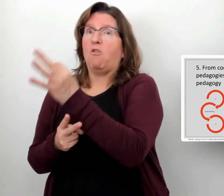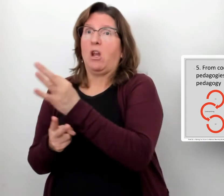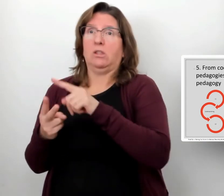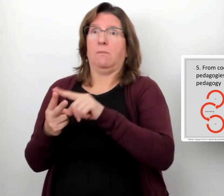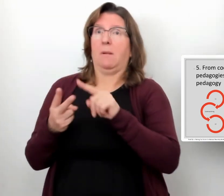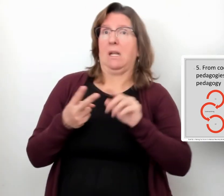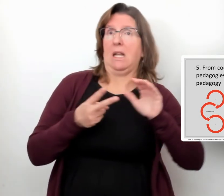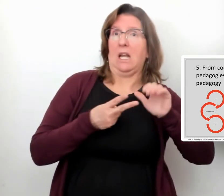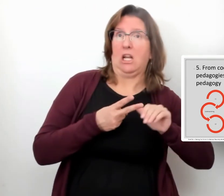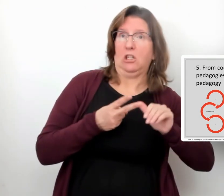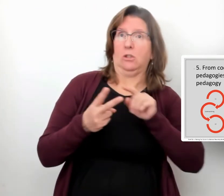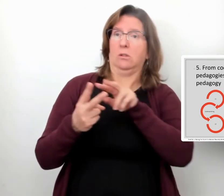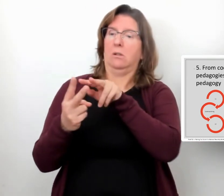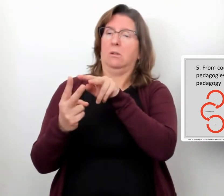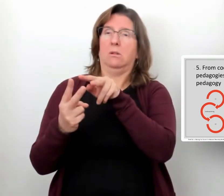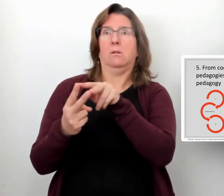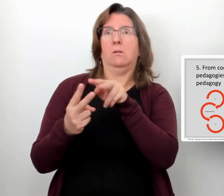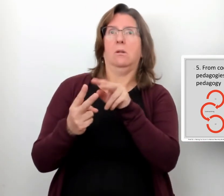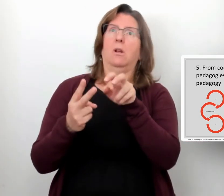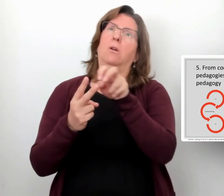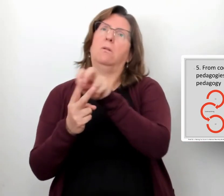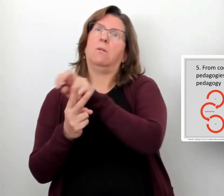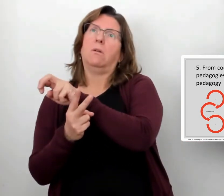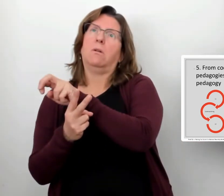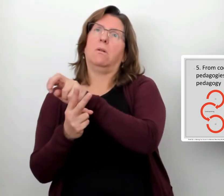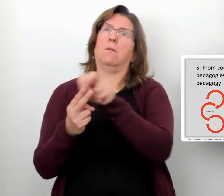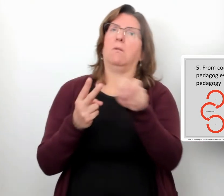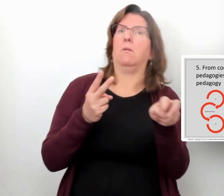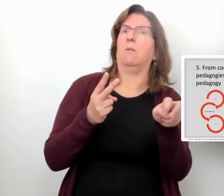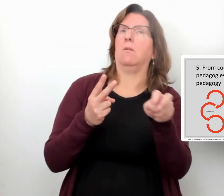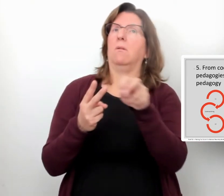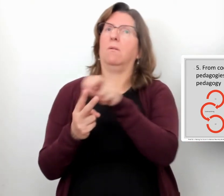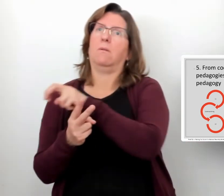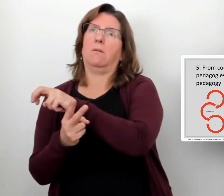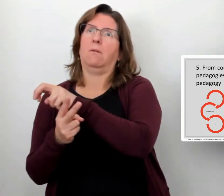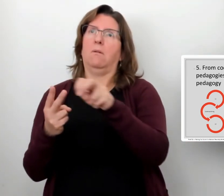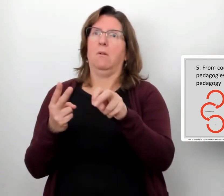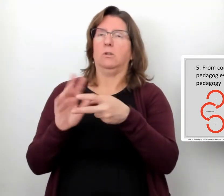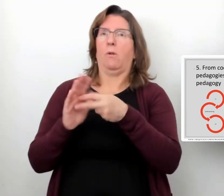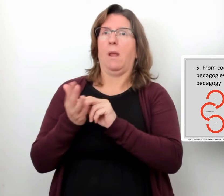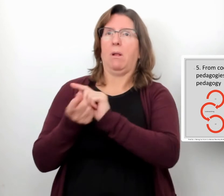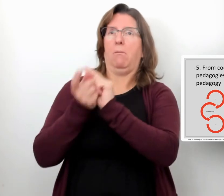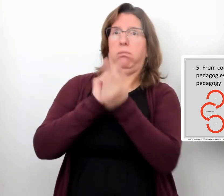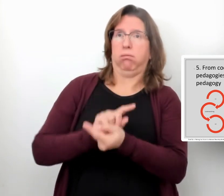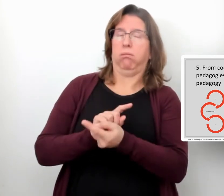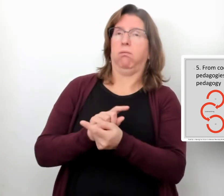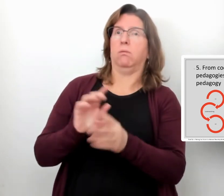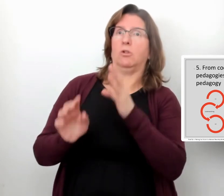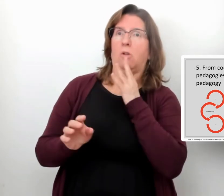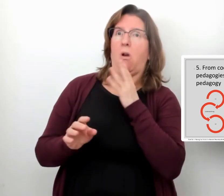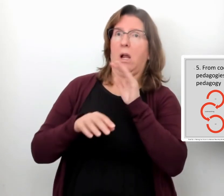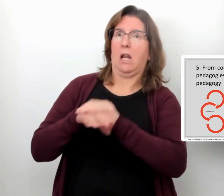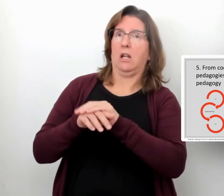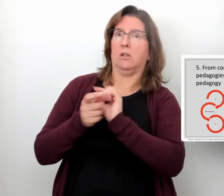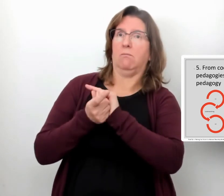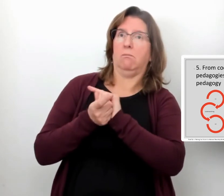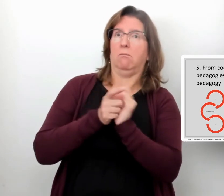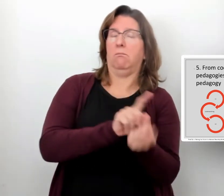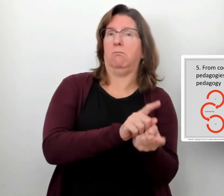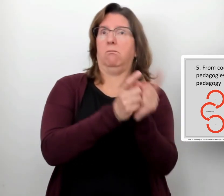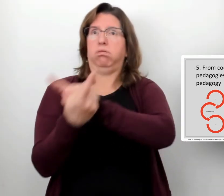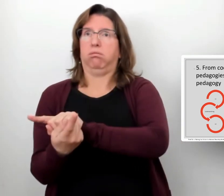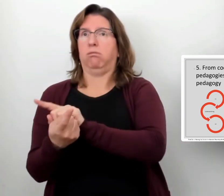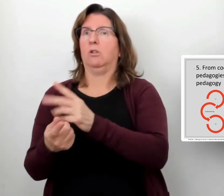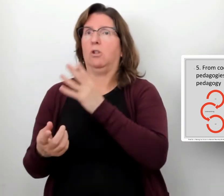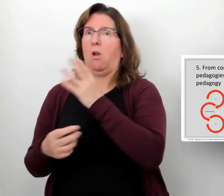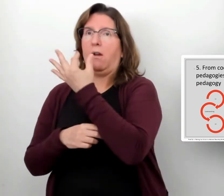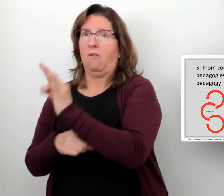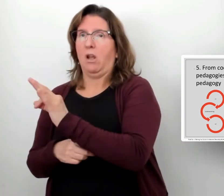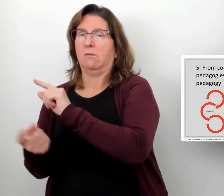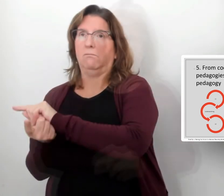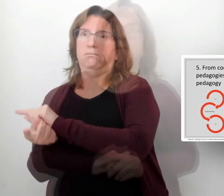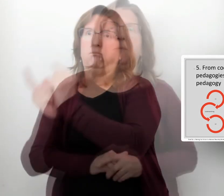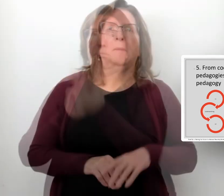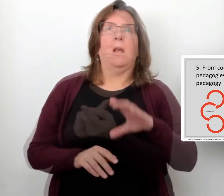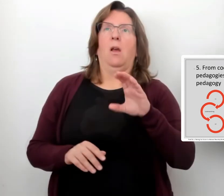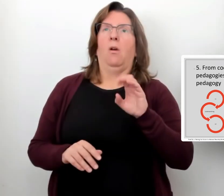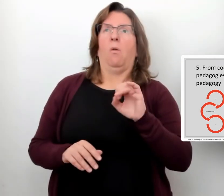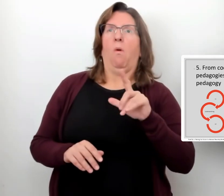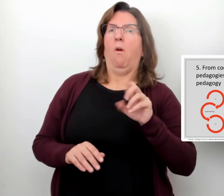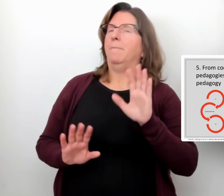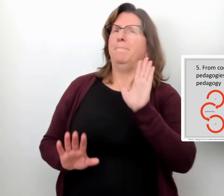speaking English, then switch to French, then pops in a word or two of English - 'code switching' from language to language.